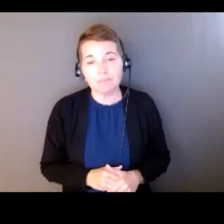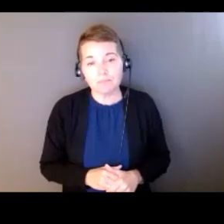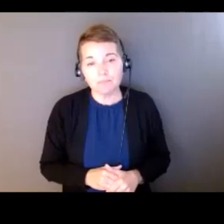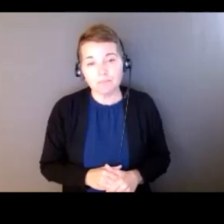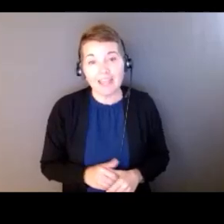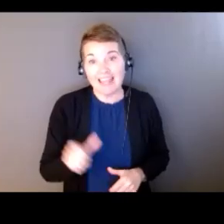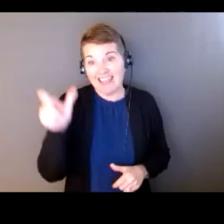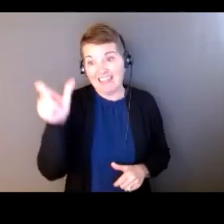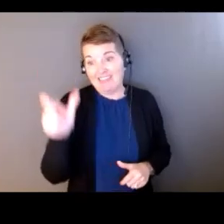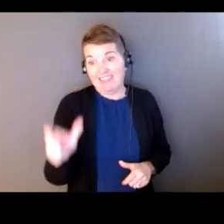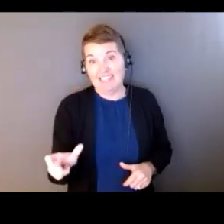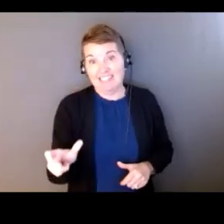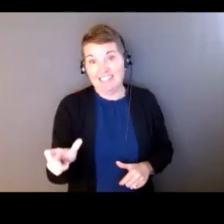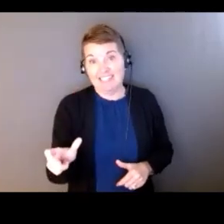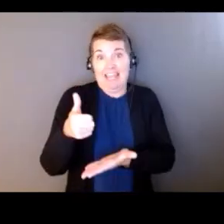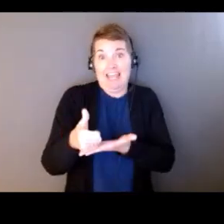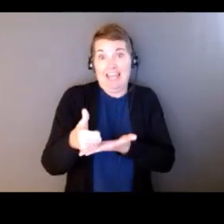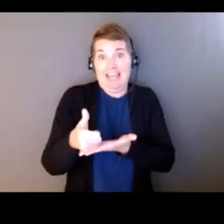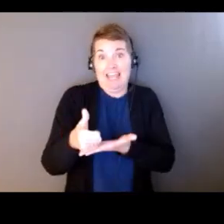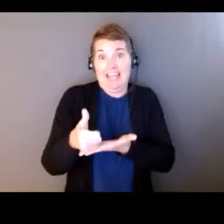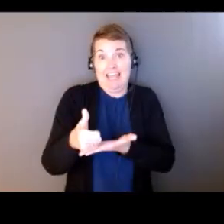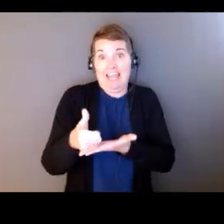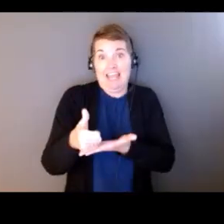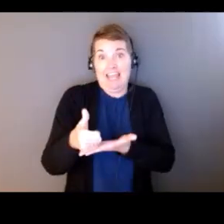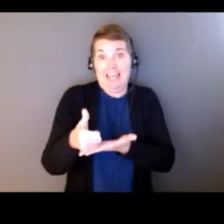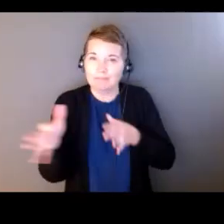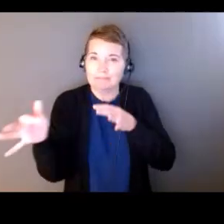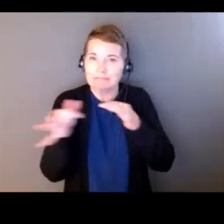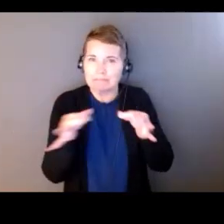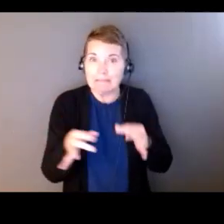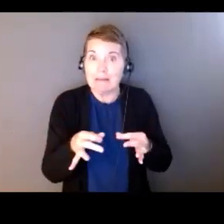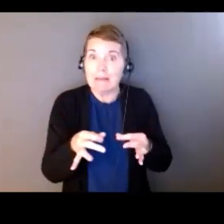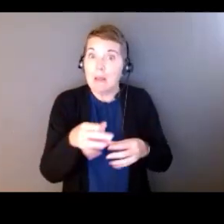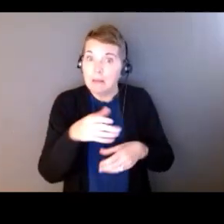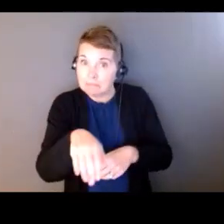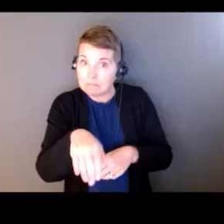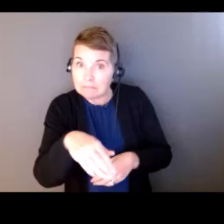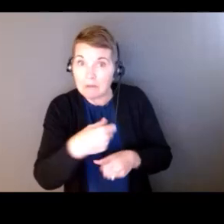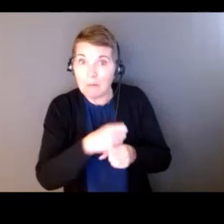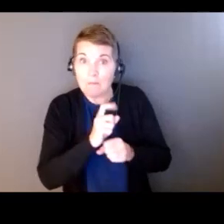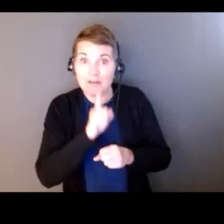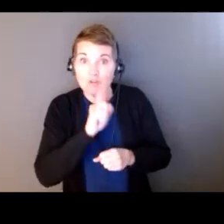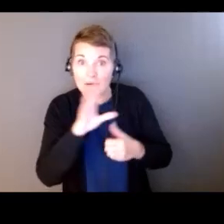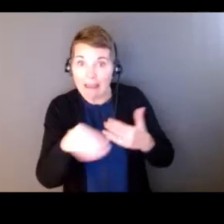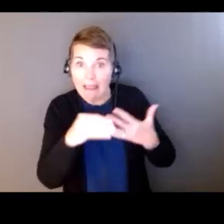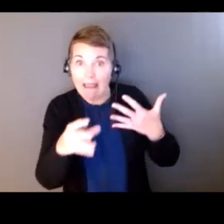especially useful guidance on the information that Council and peer assessors would be looking for.